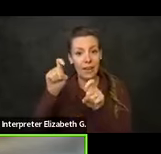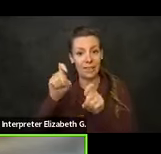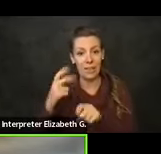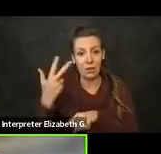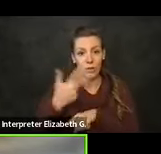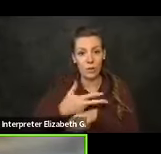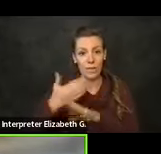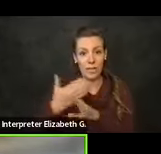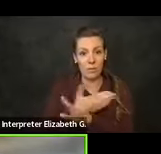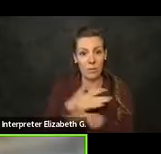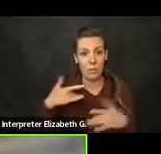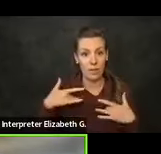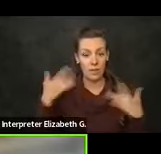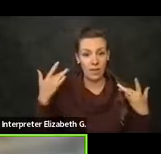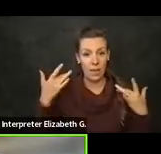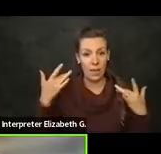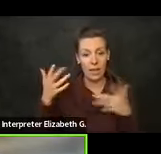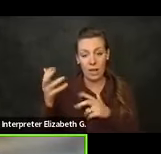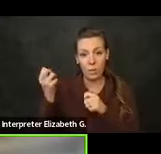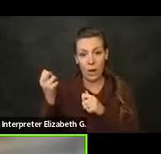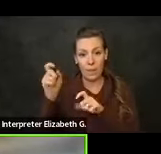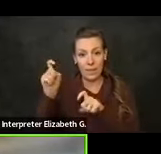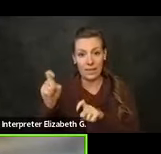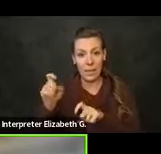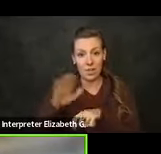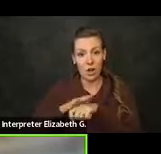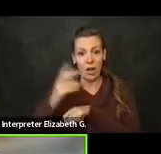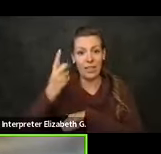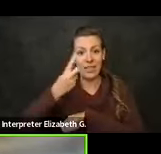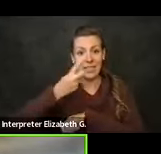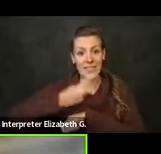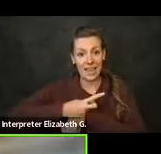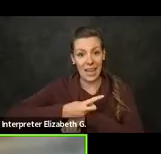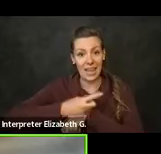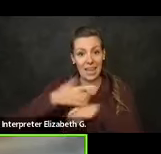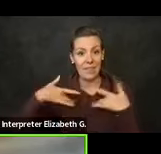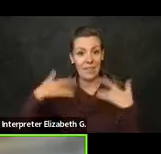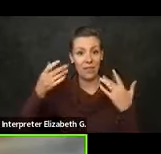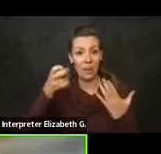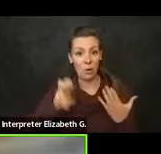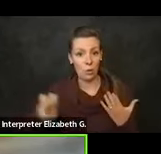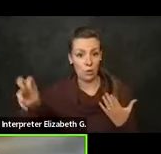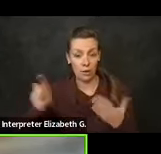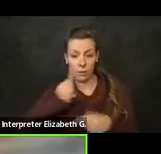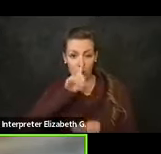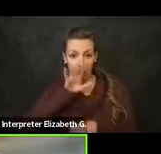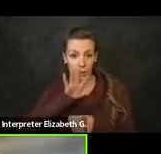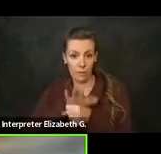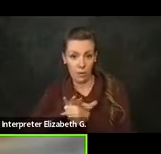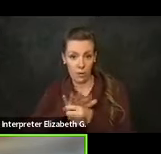and then a rapid test on the day of the event or travel to confirm your status. There are many county supported PCR